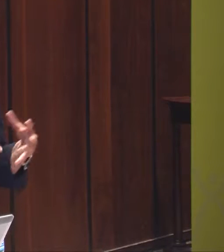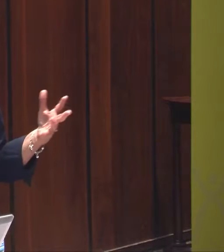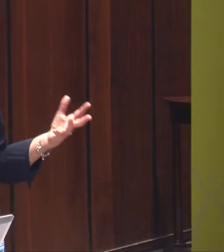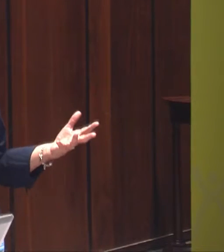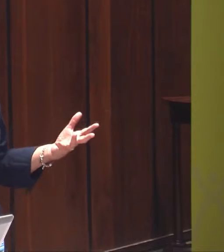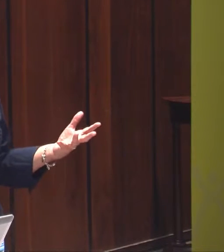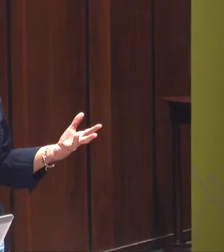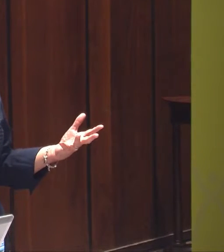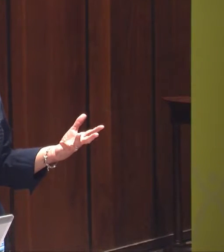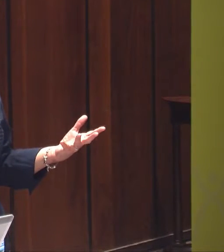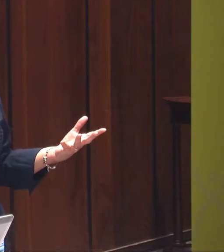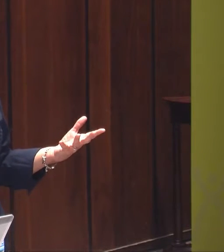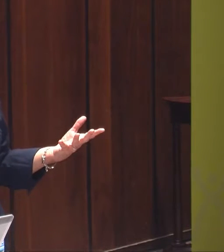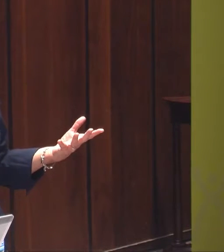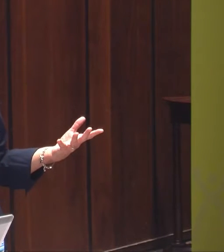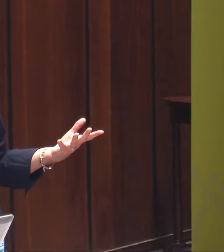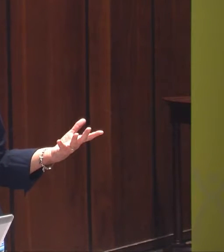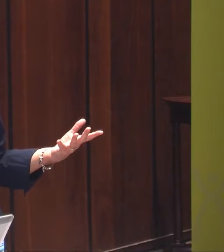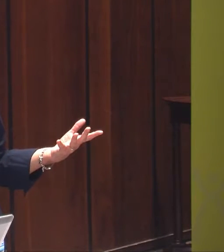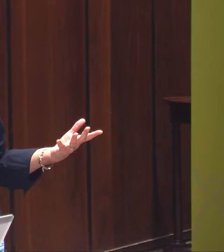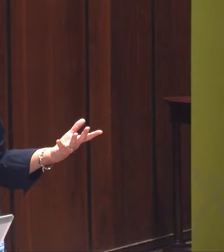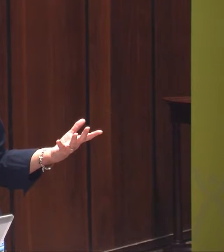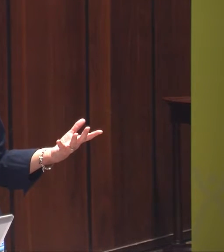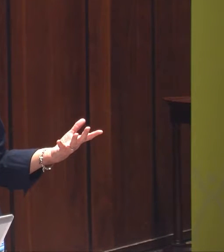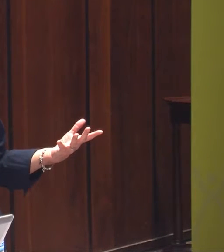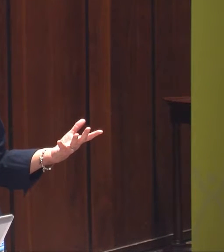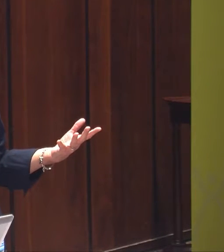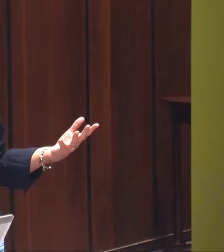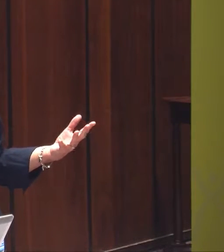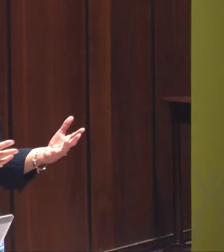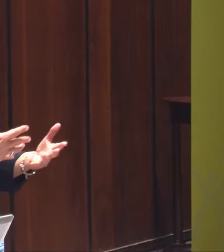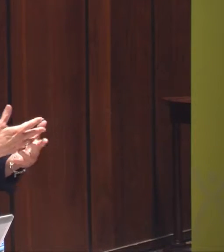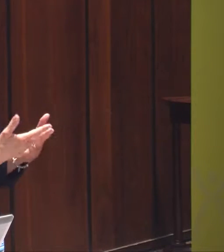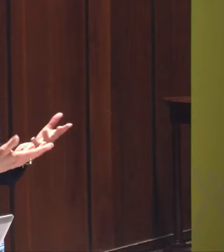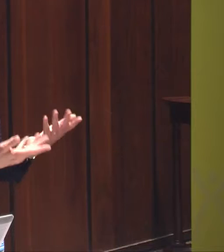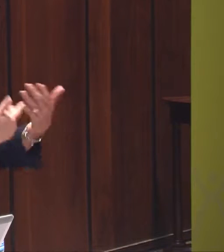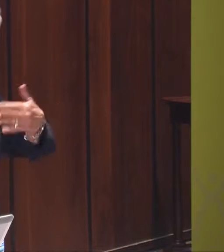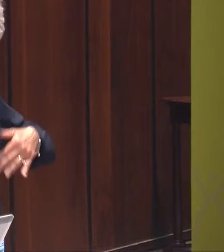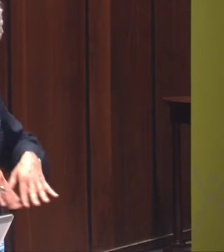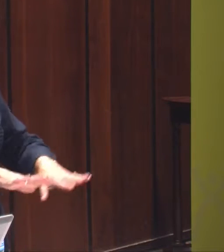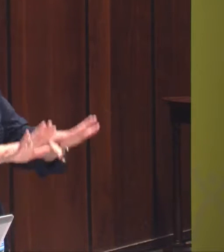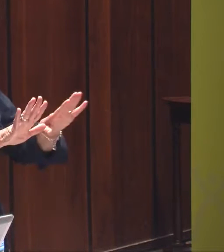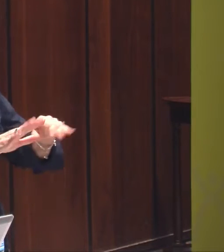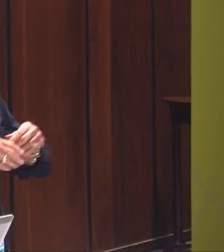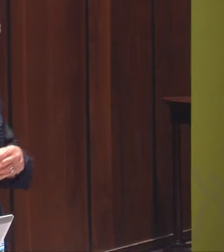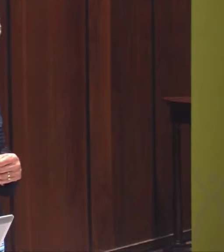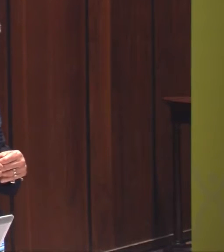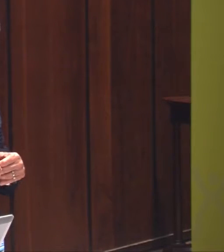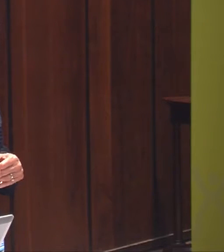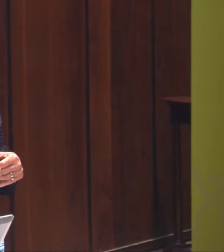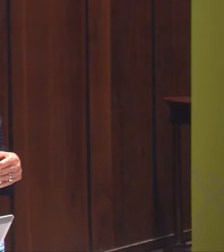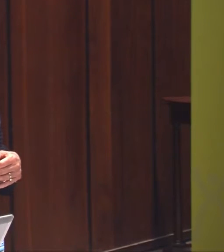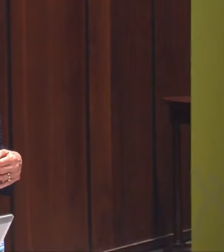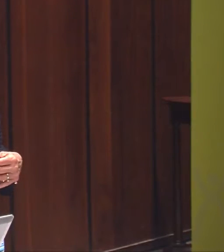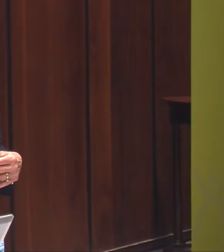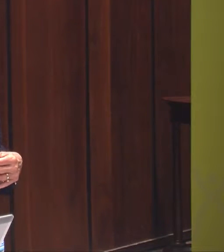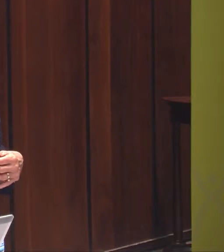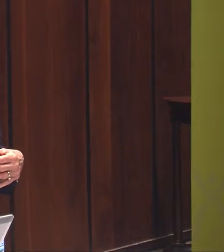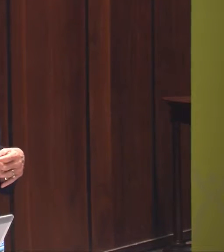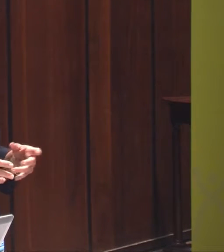It's hard to imitate somebody that you can't see or hear. Okay, so you've got to find ways to involve the child.